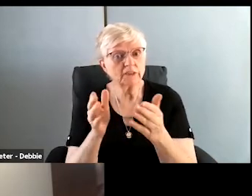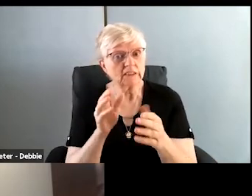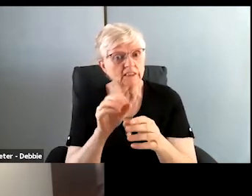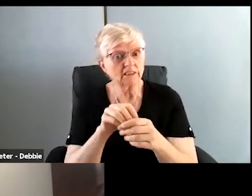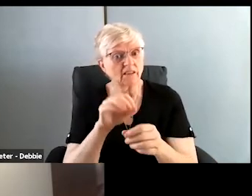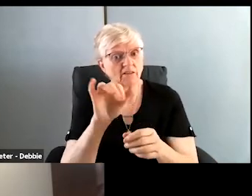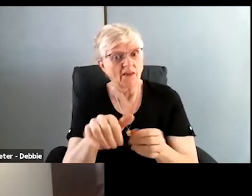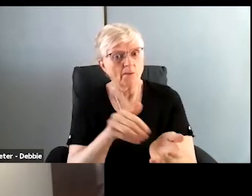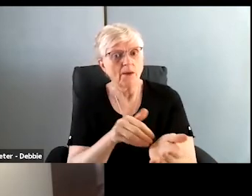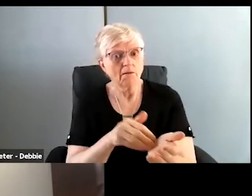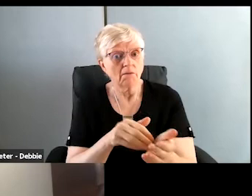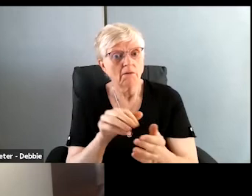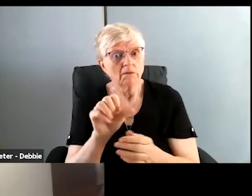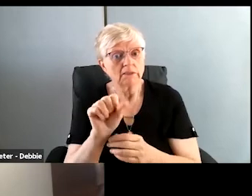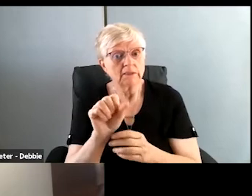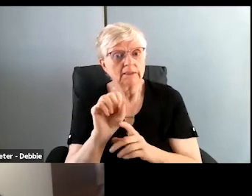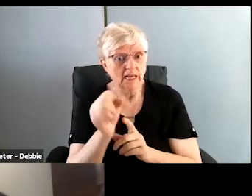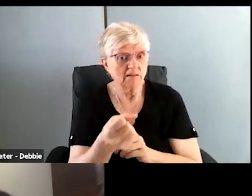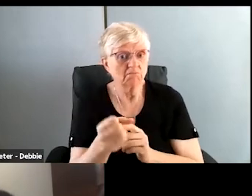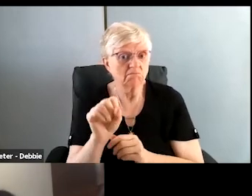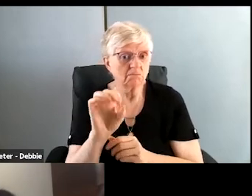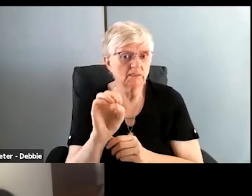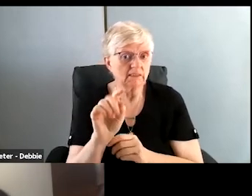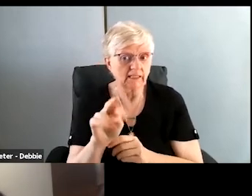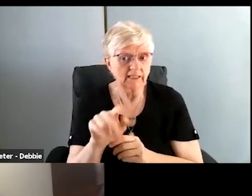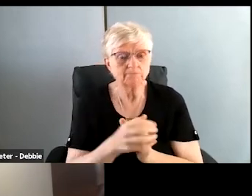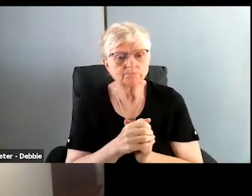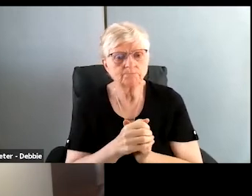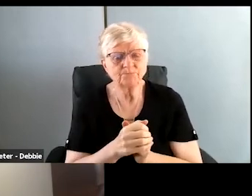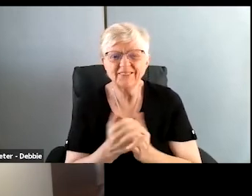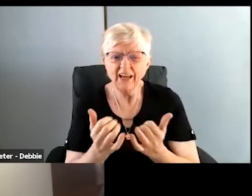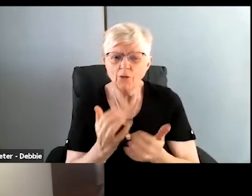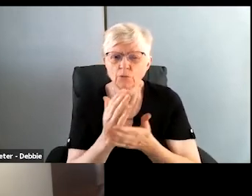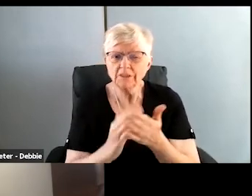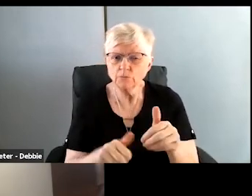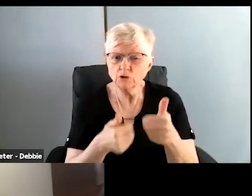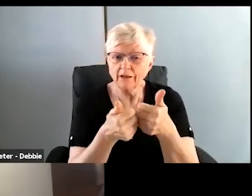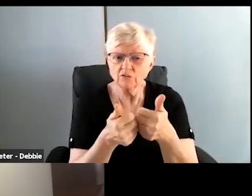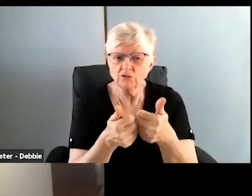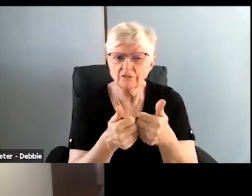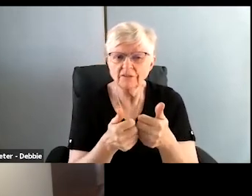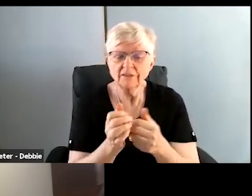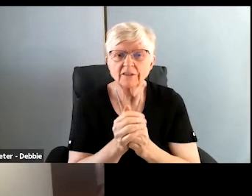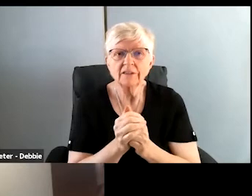SOME DESIRE FOR VIRTUAL SERVICES IN THIS SETTING. NOW, MENTION THAT THERE WERE OVER. REMOTE MEDICAL SERVICES AGAIN, EVEN AFTER THE PANDEMIC IS S AGAIN, EVEN AFTER THE PANDEMIC IS OVER. SO SOME INDICATION THERE THAT THERE IS SO SOME INDICATION THERE THAT THERE IS SOME DESIRE FOR VIRTUAL SERVICES IN THIS SETTING. CHALLENGES SO WHAT WERE SOME OF THE NOW, MENTION THAT THERE WERE CHALLENGES SO WHAT WERE SOME OF THE DIFFICULTIES?